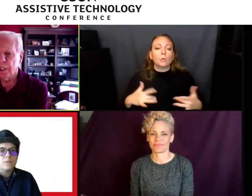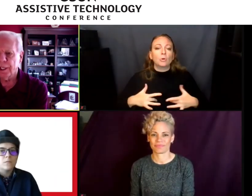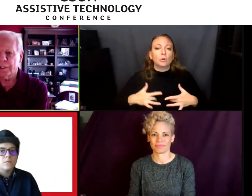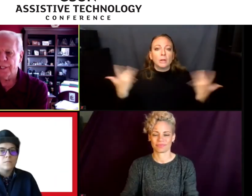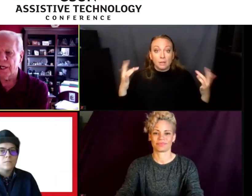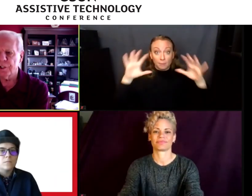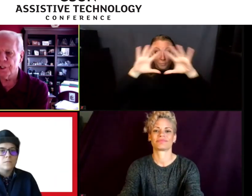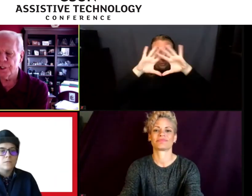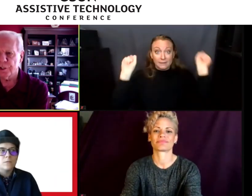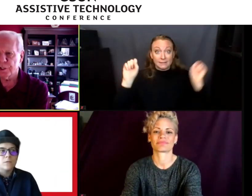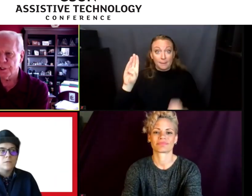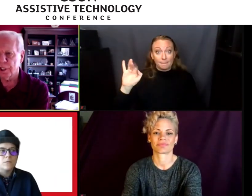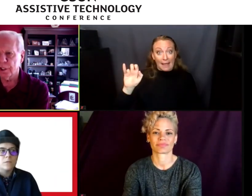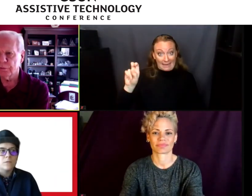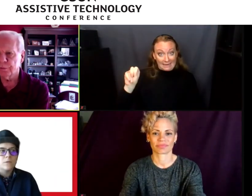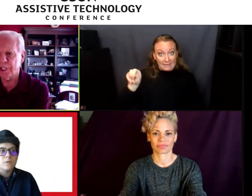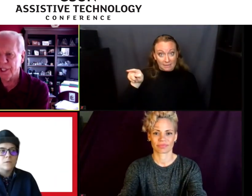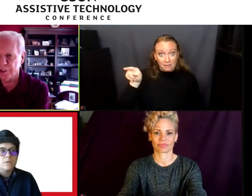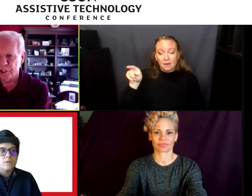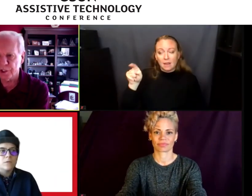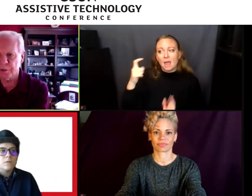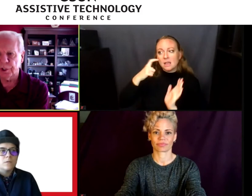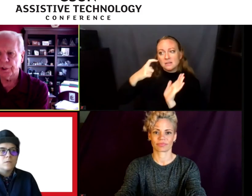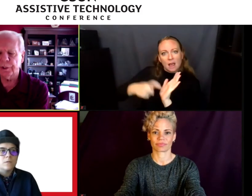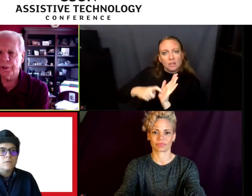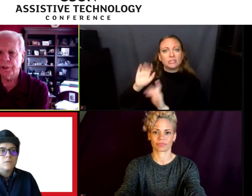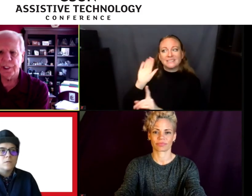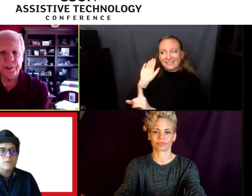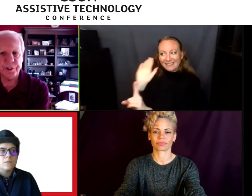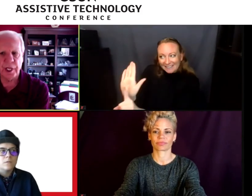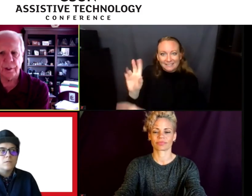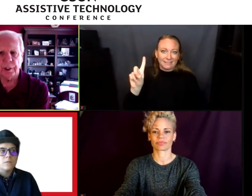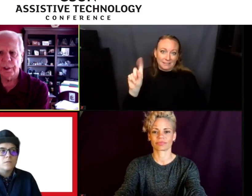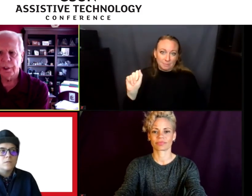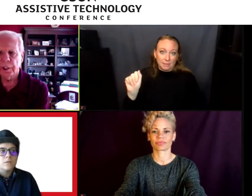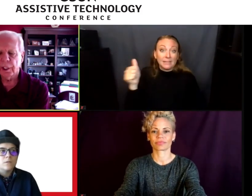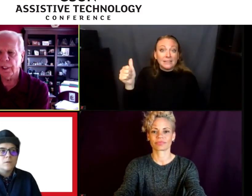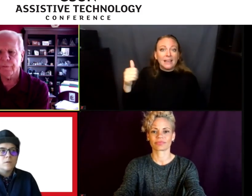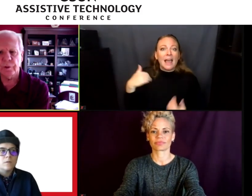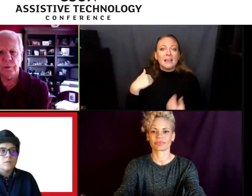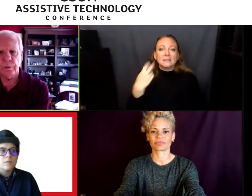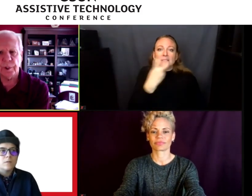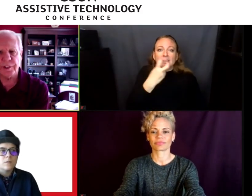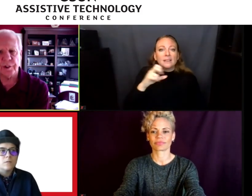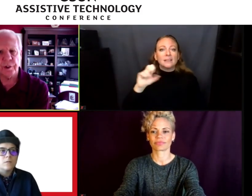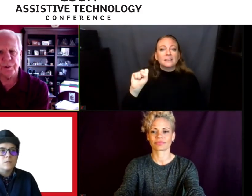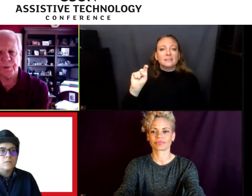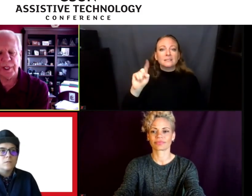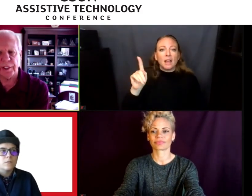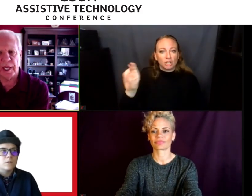acknowledges his disability. He's a stutterer. And if you listen to him speak at times,